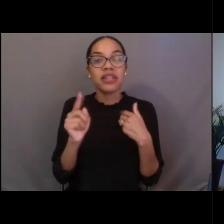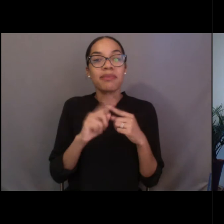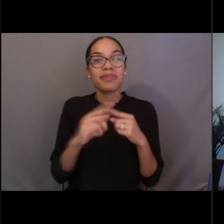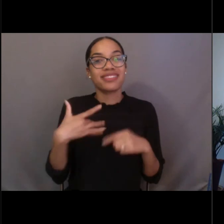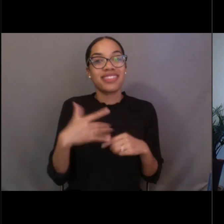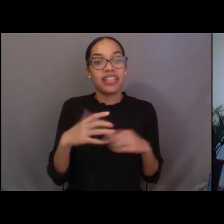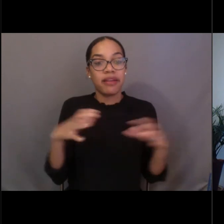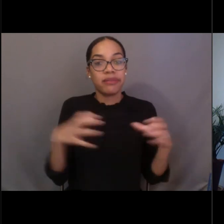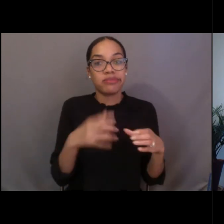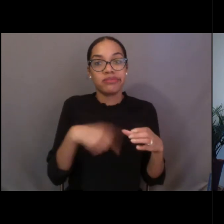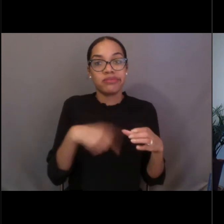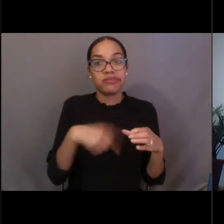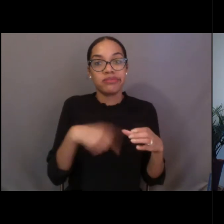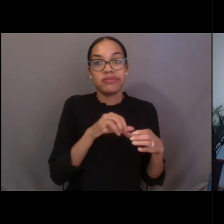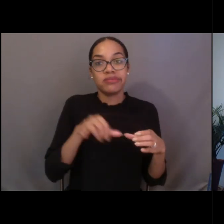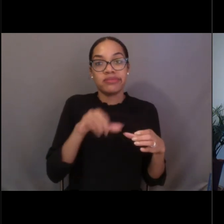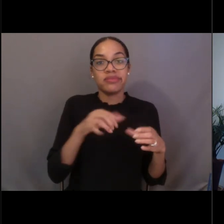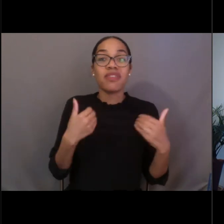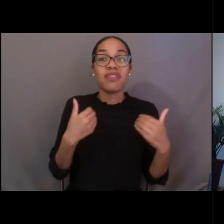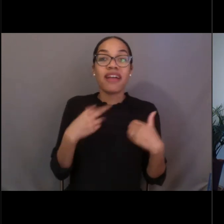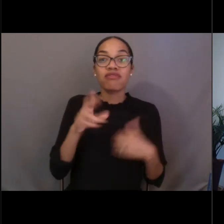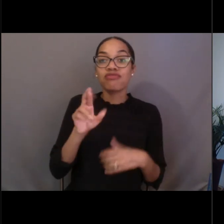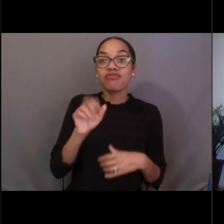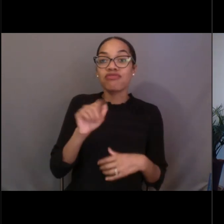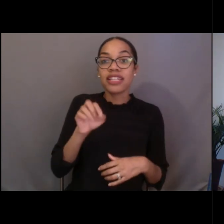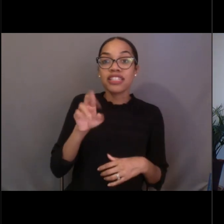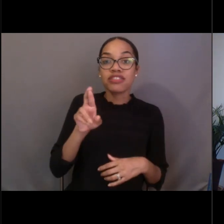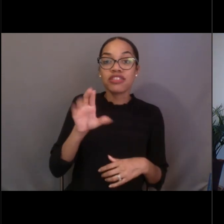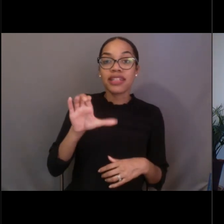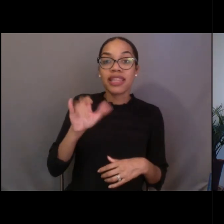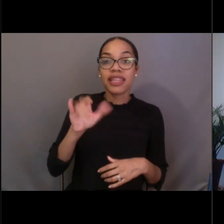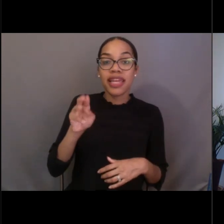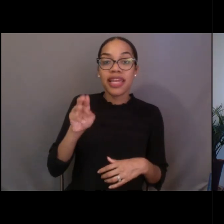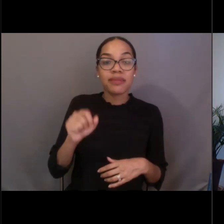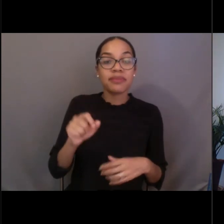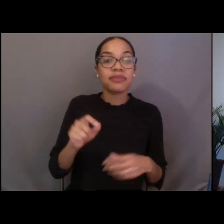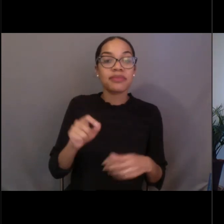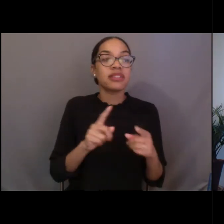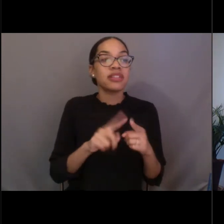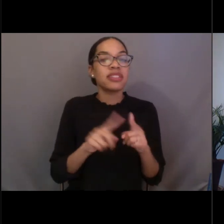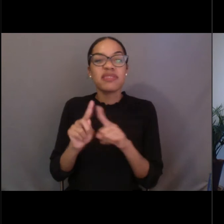On the cape we have razor clams which look totally different. We have these, there are lots of different clams.